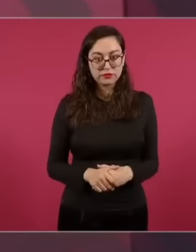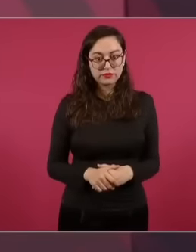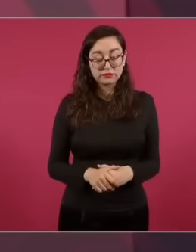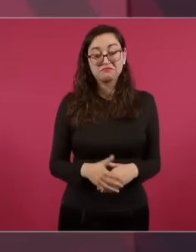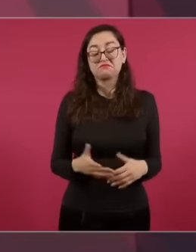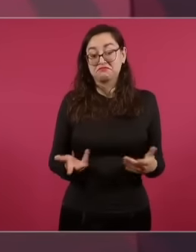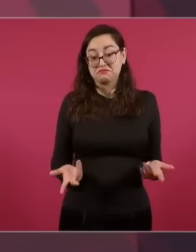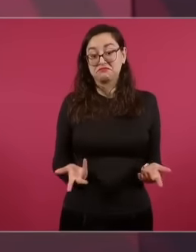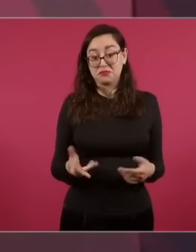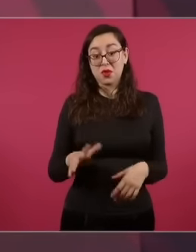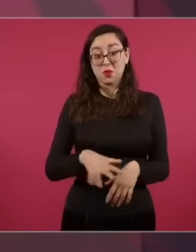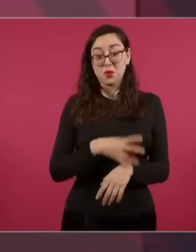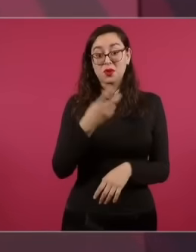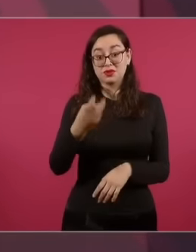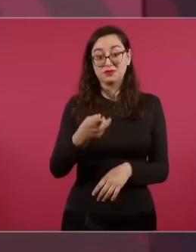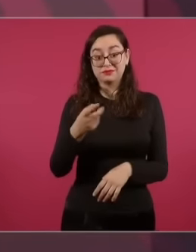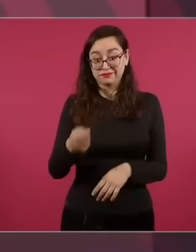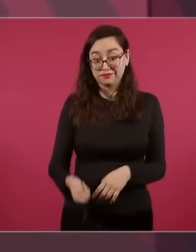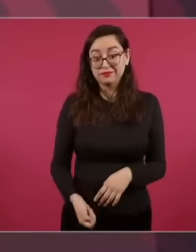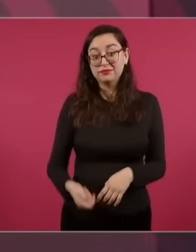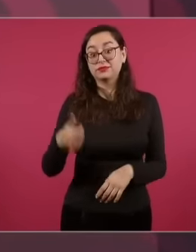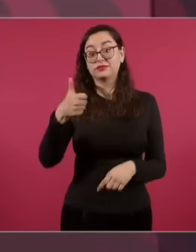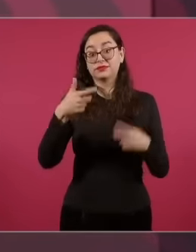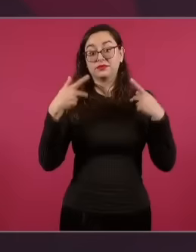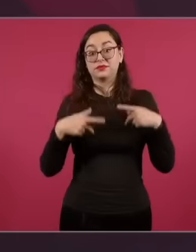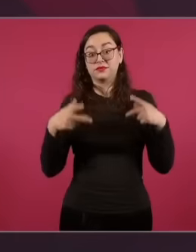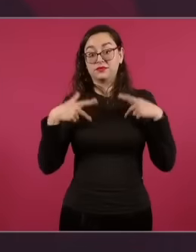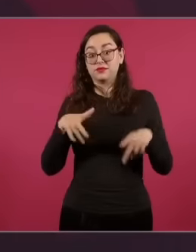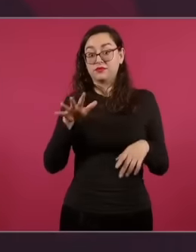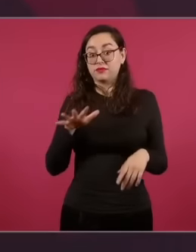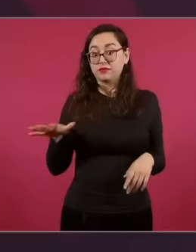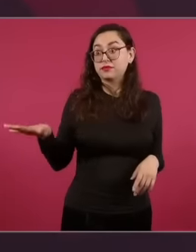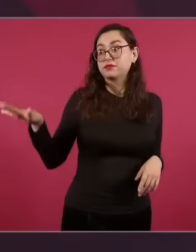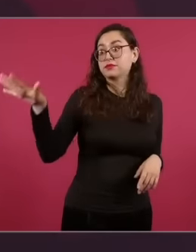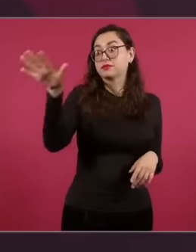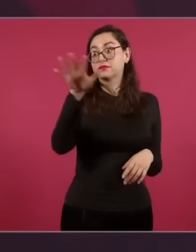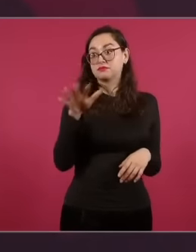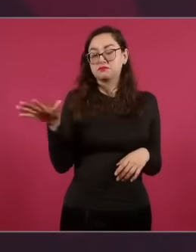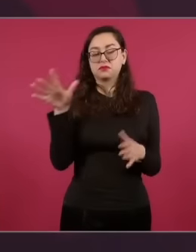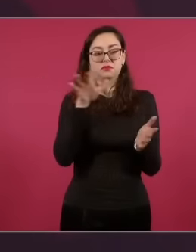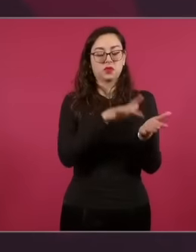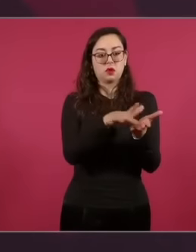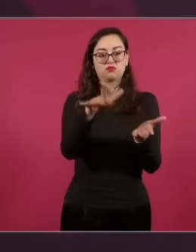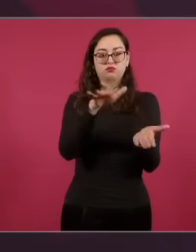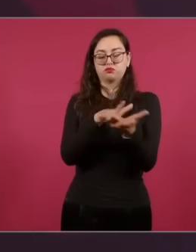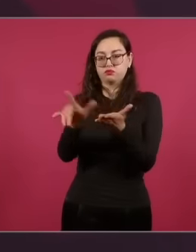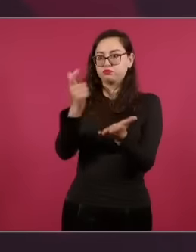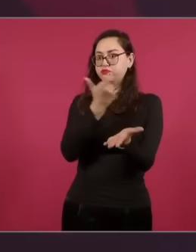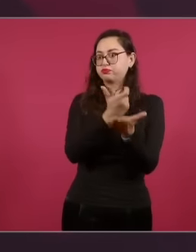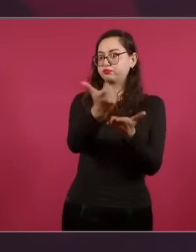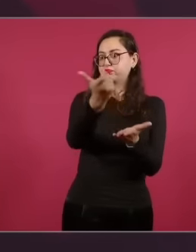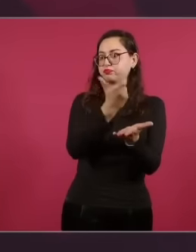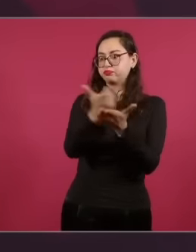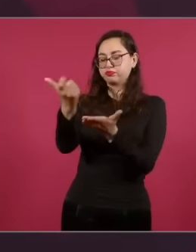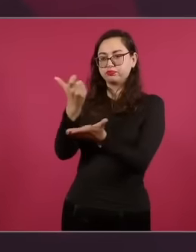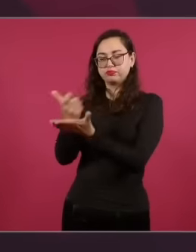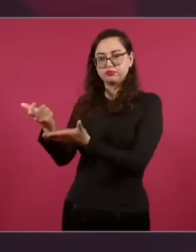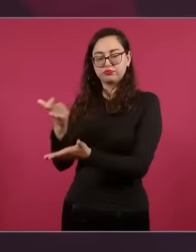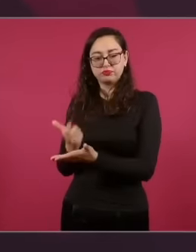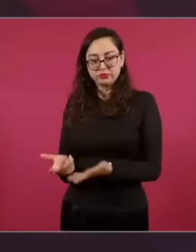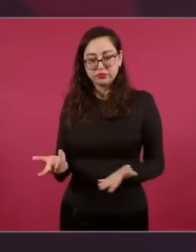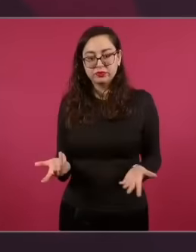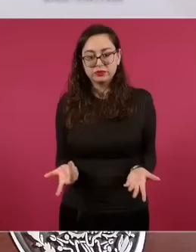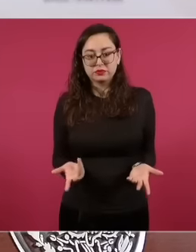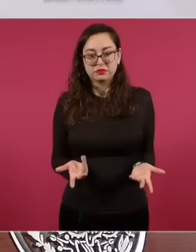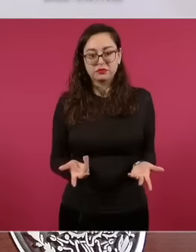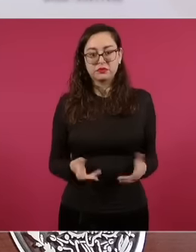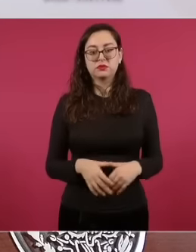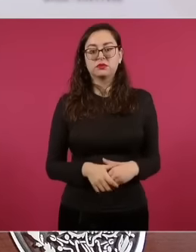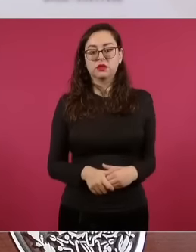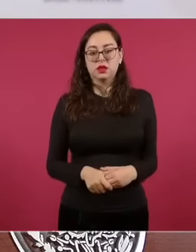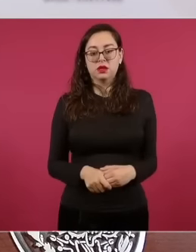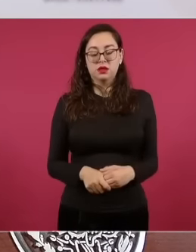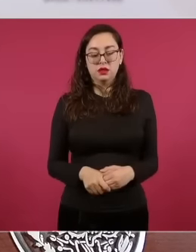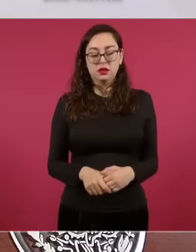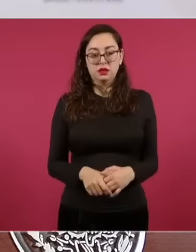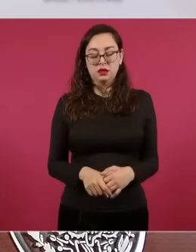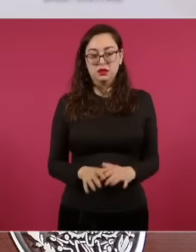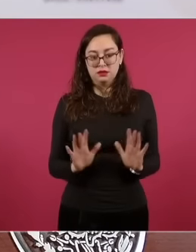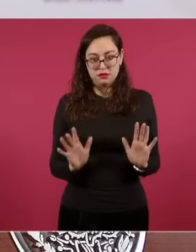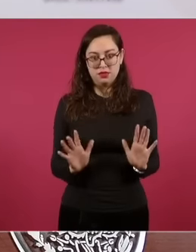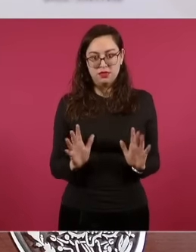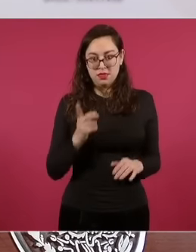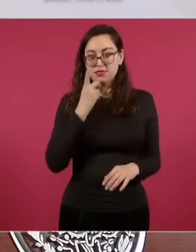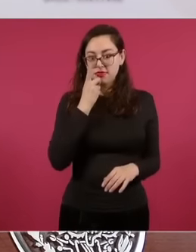support for families never reaches the homes of the country. I estimate that I said it but I also want